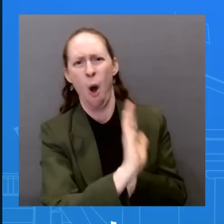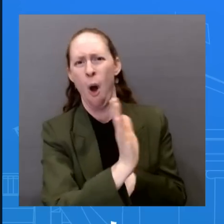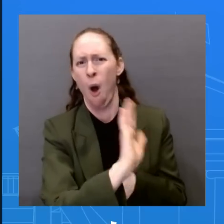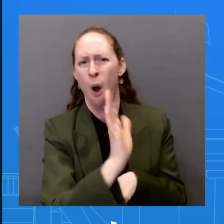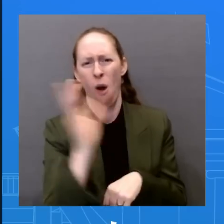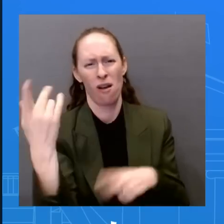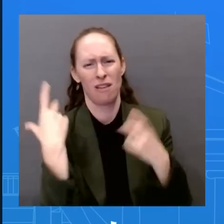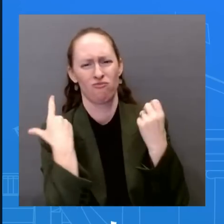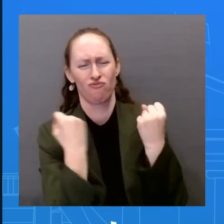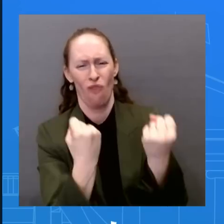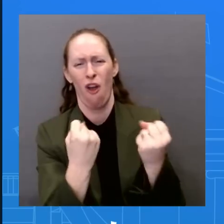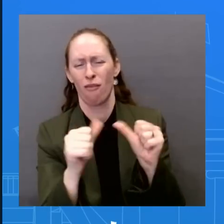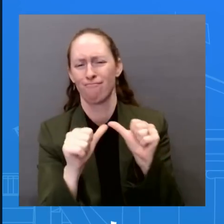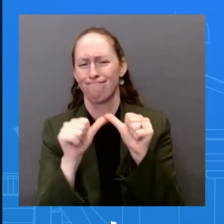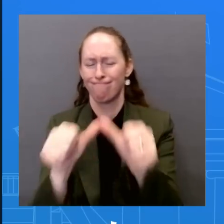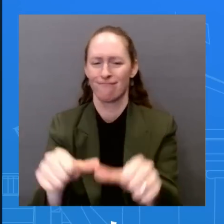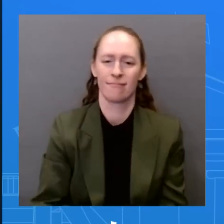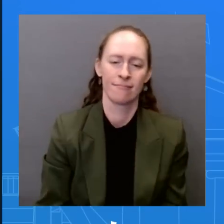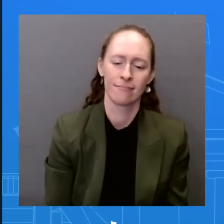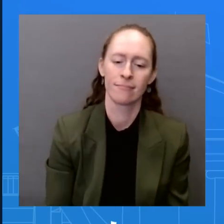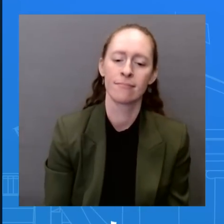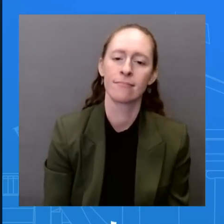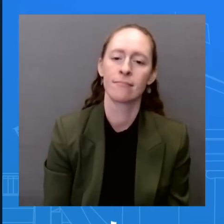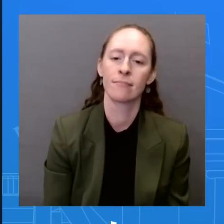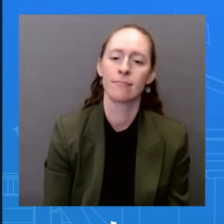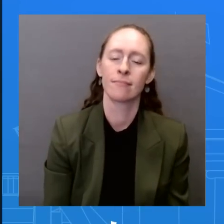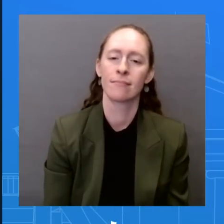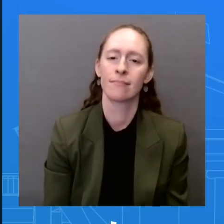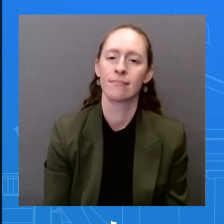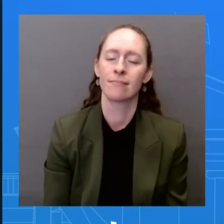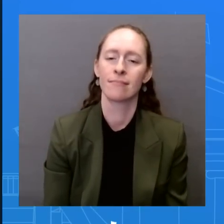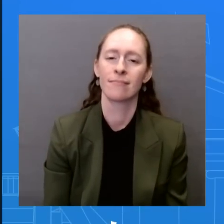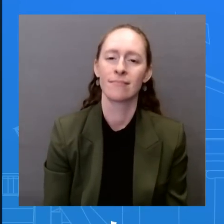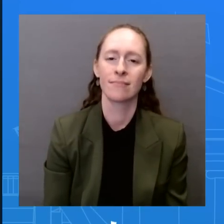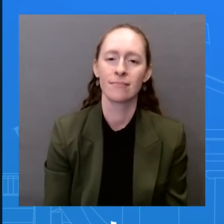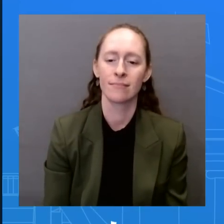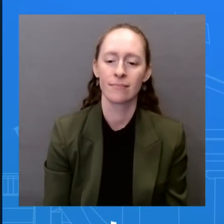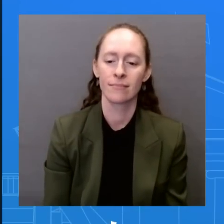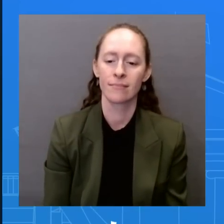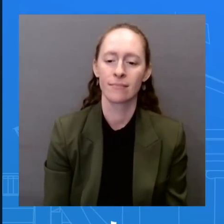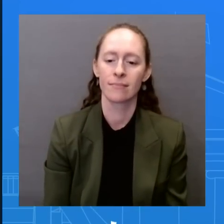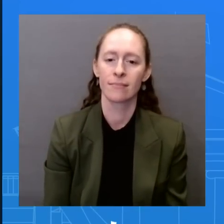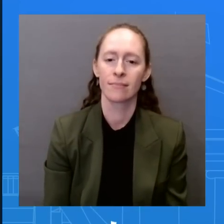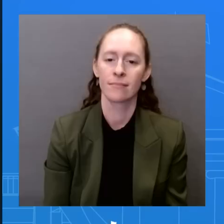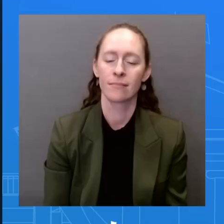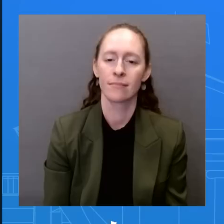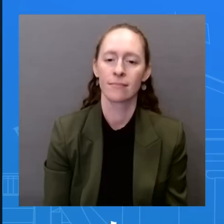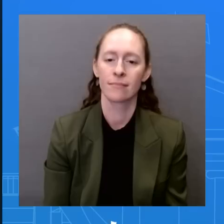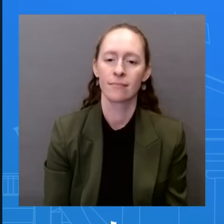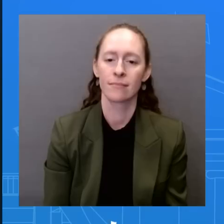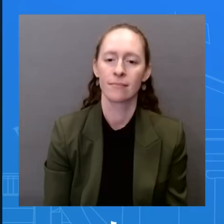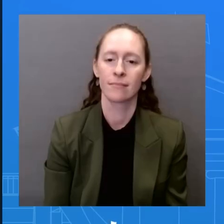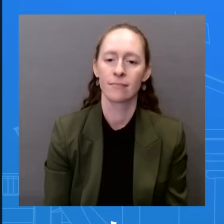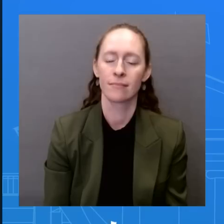The Press: Karine, following up on the question about the call with the new Prime Minister yesterday, did a trade deal between the U.S. and the UK come up?